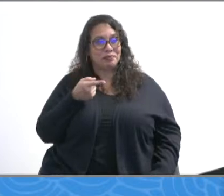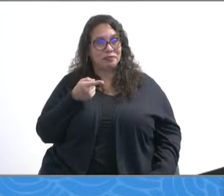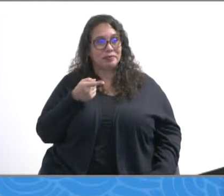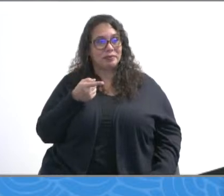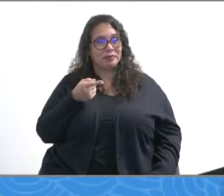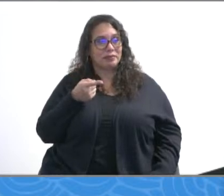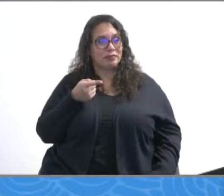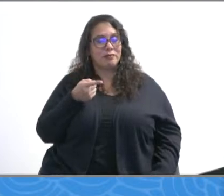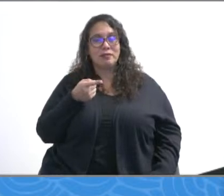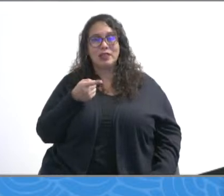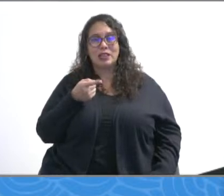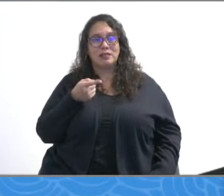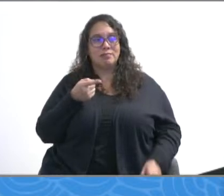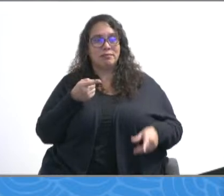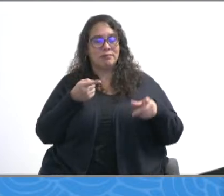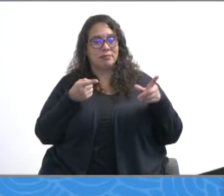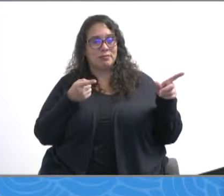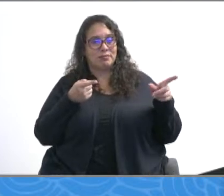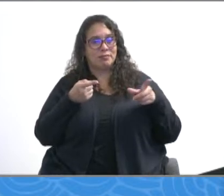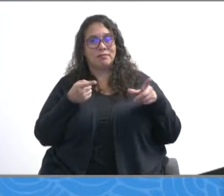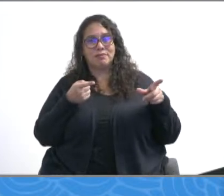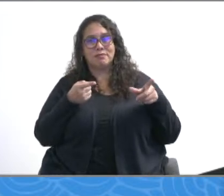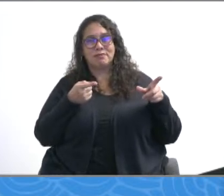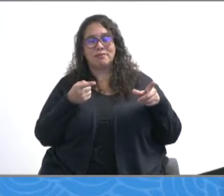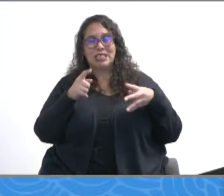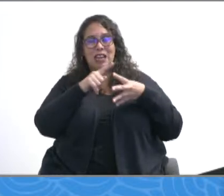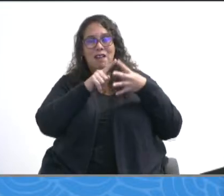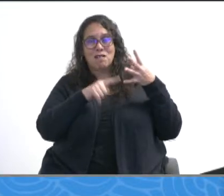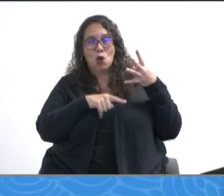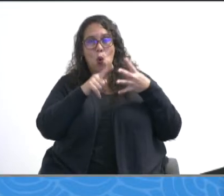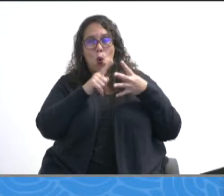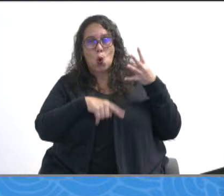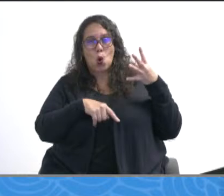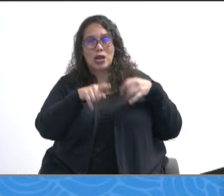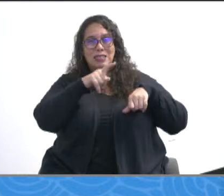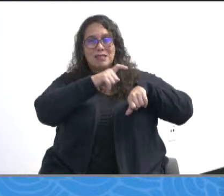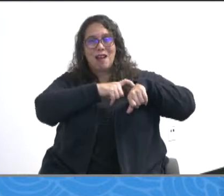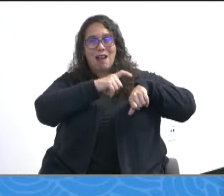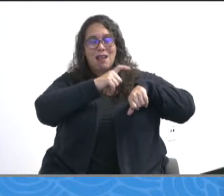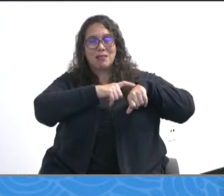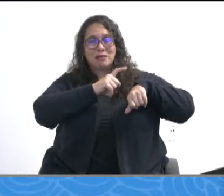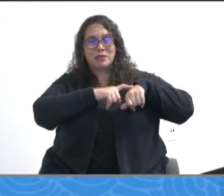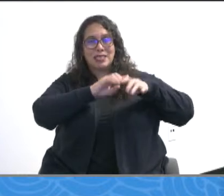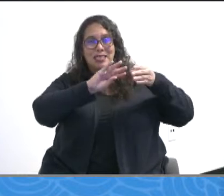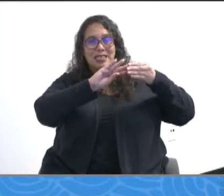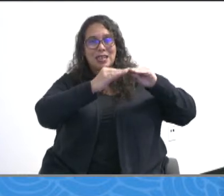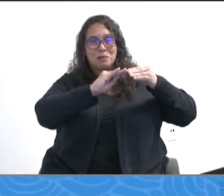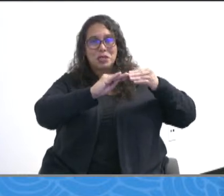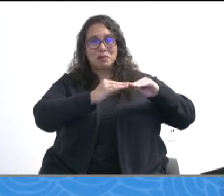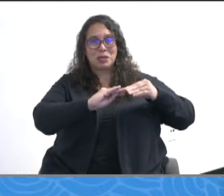we've laid out for you, kind of four timeframes where our numbers are updated.